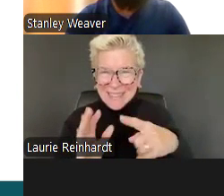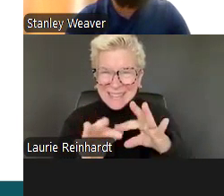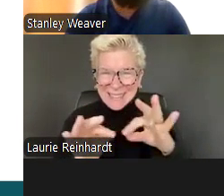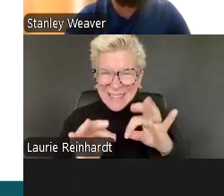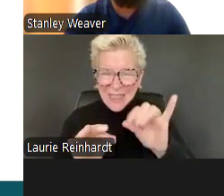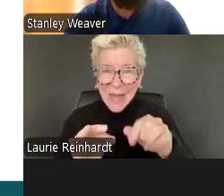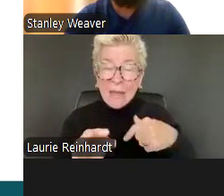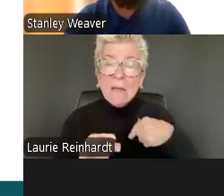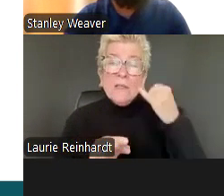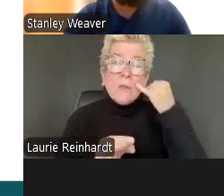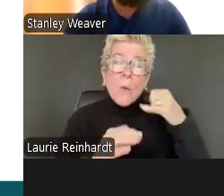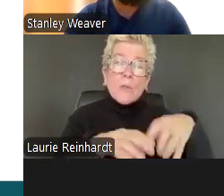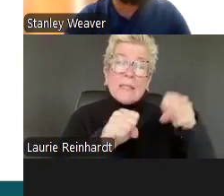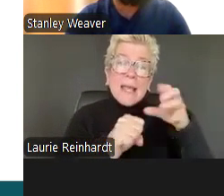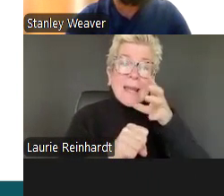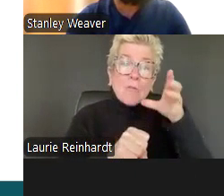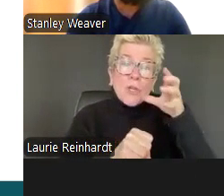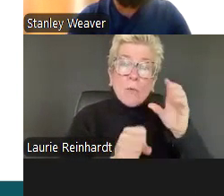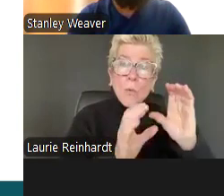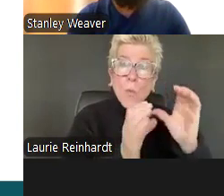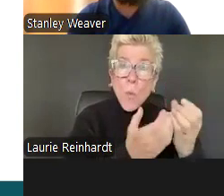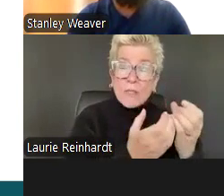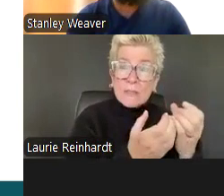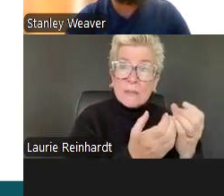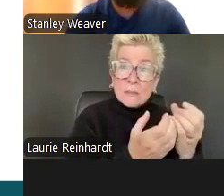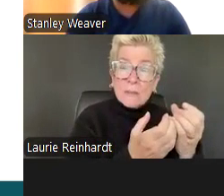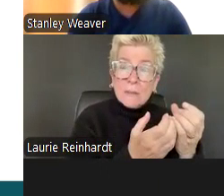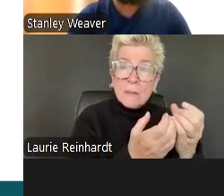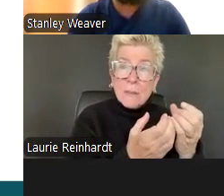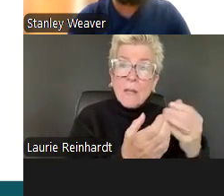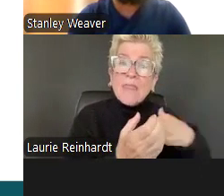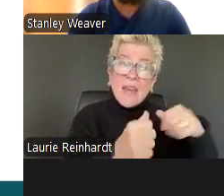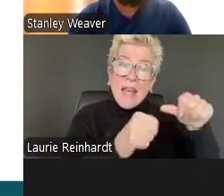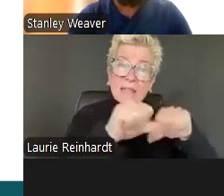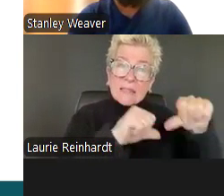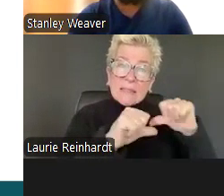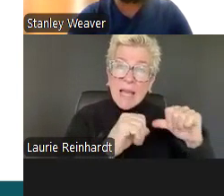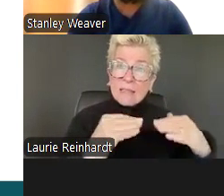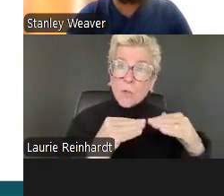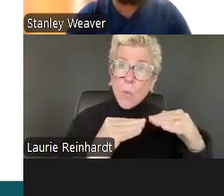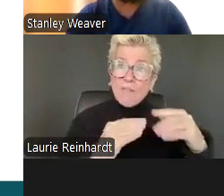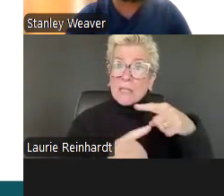agriculture course that also has a science equivalency, and it is equivalent to